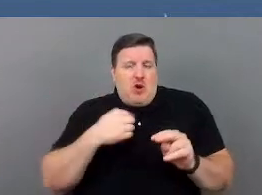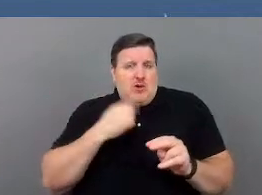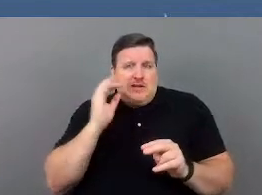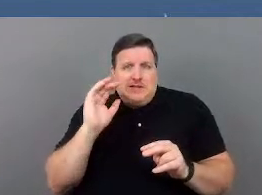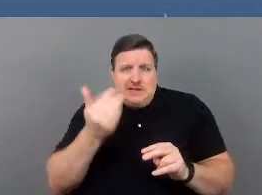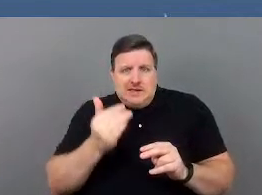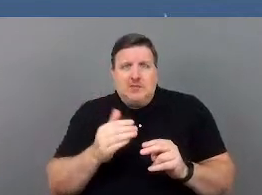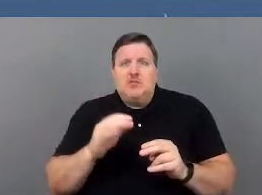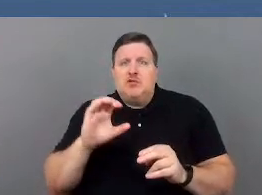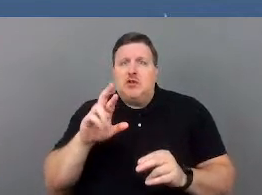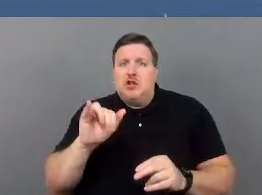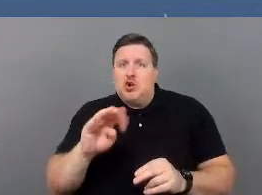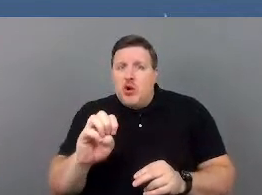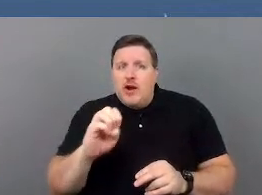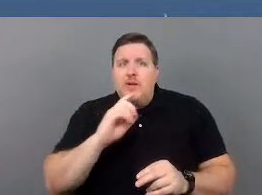AND THAT'S JUST MY THREE YEARS BEING IN NORTH.